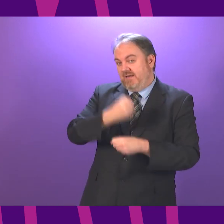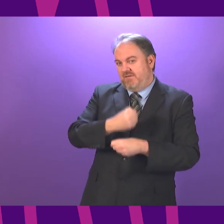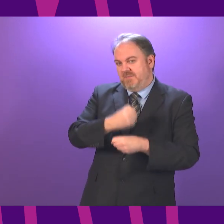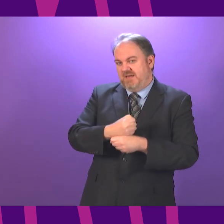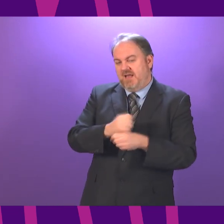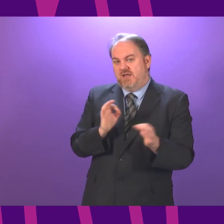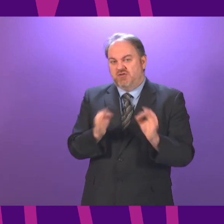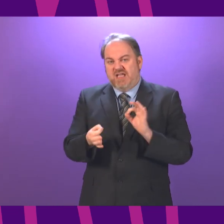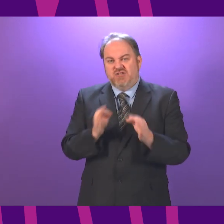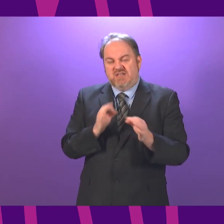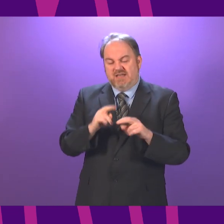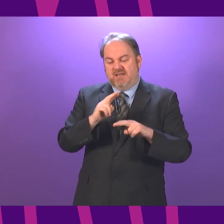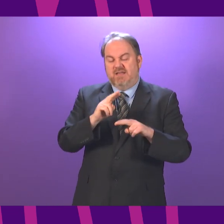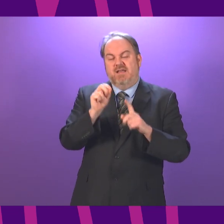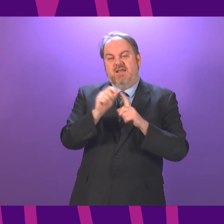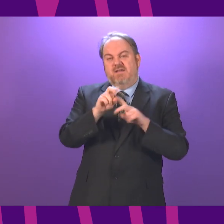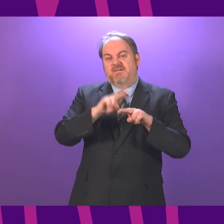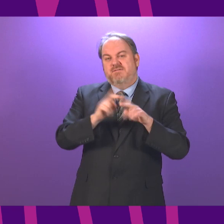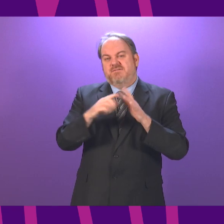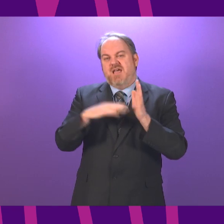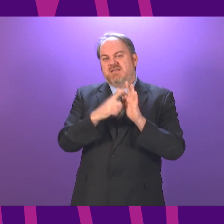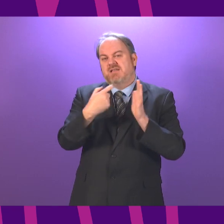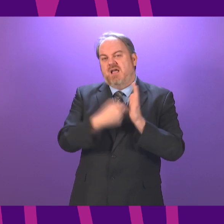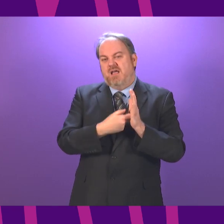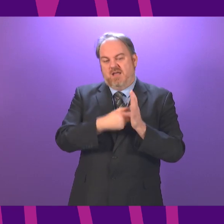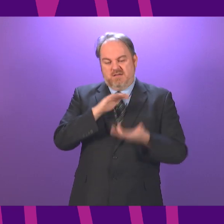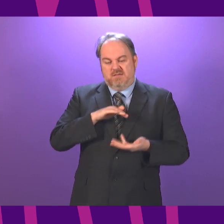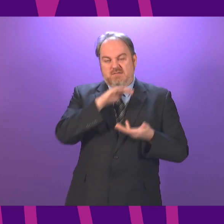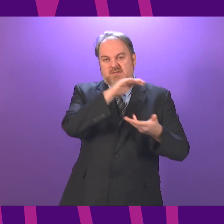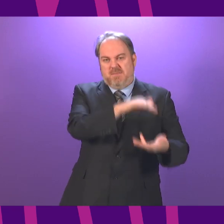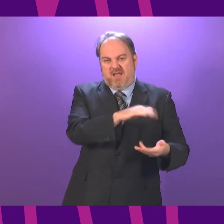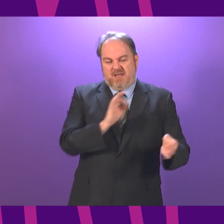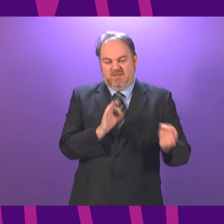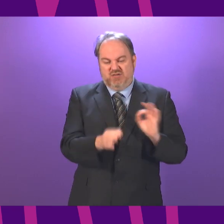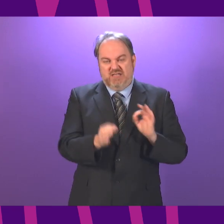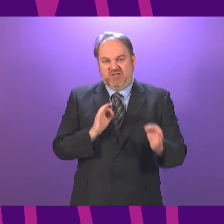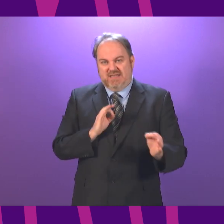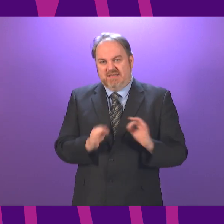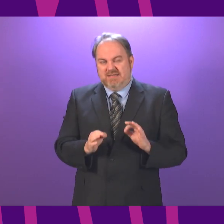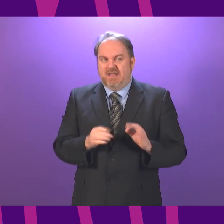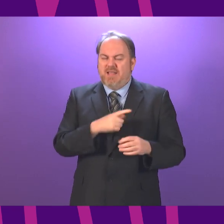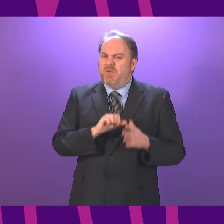supply making that a “very tight” target to meet, although we are all determined to meet it.